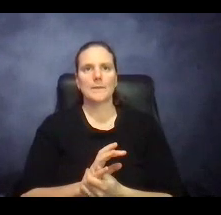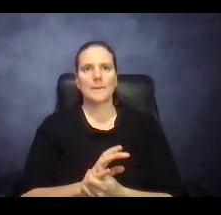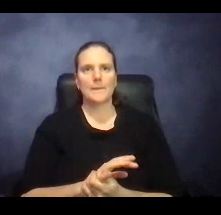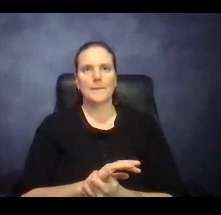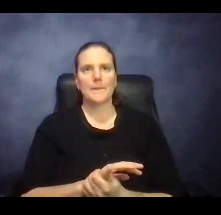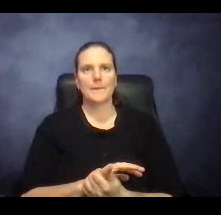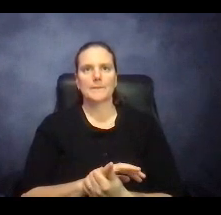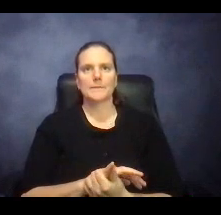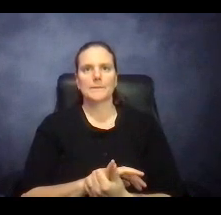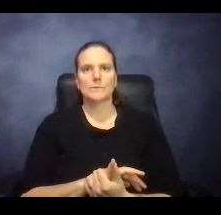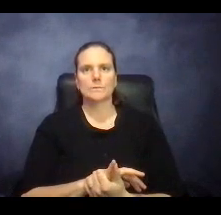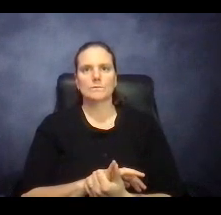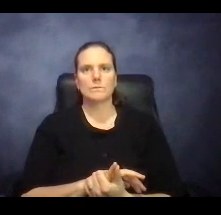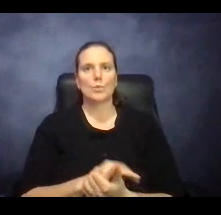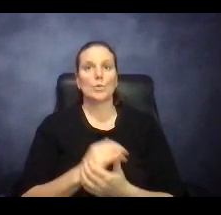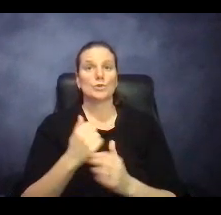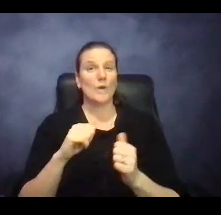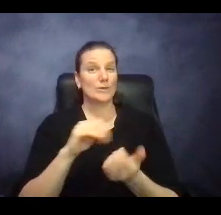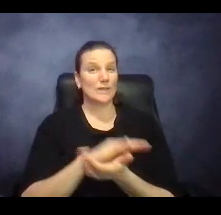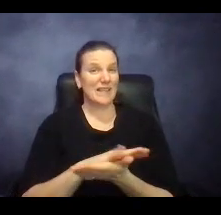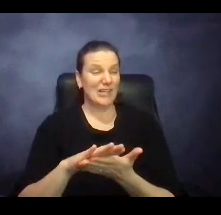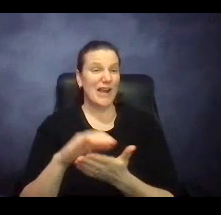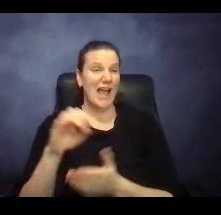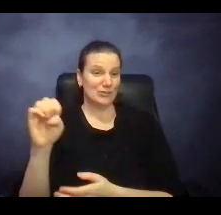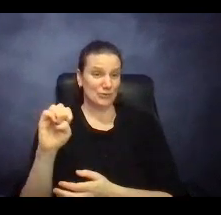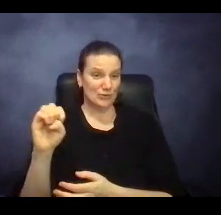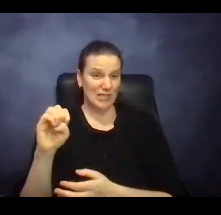So when we are trying to clear estrogen out of the system,